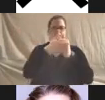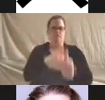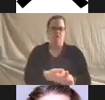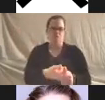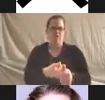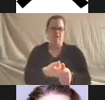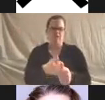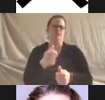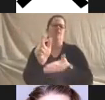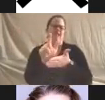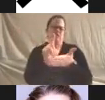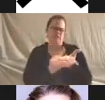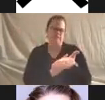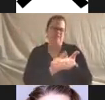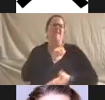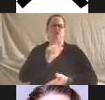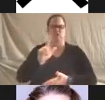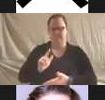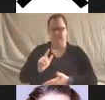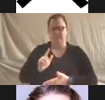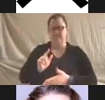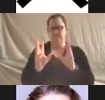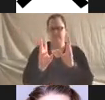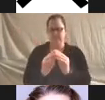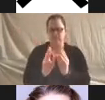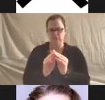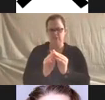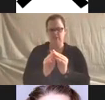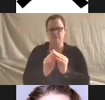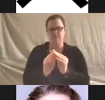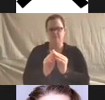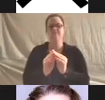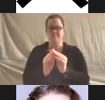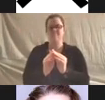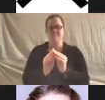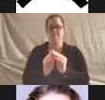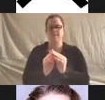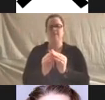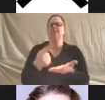Sometimes that means you need to find another legislative champion.